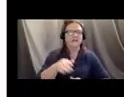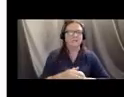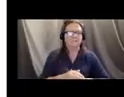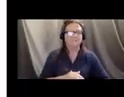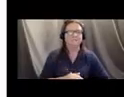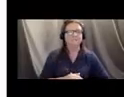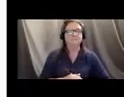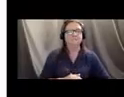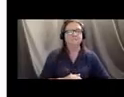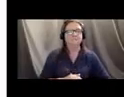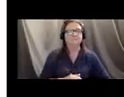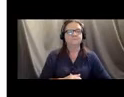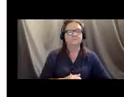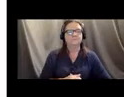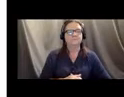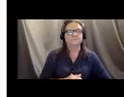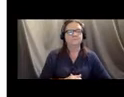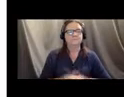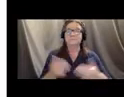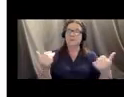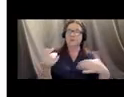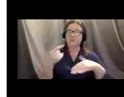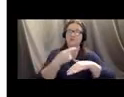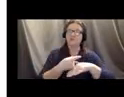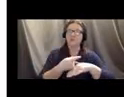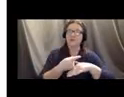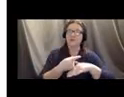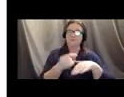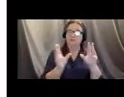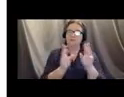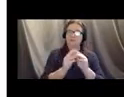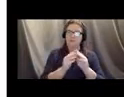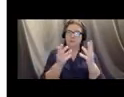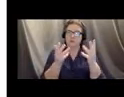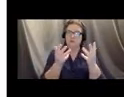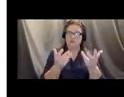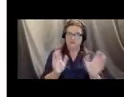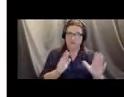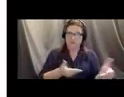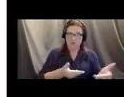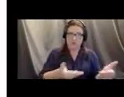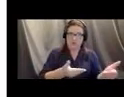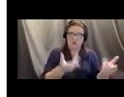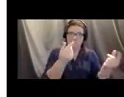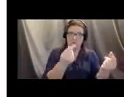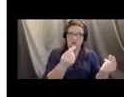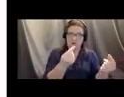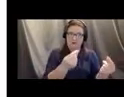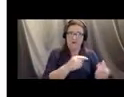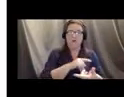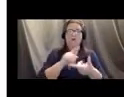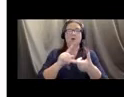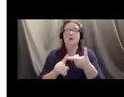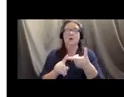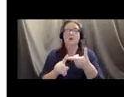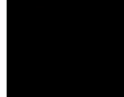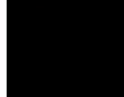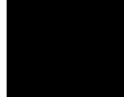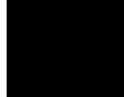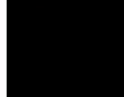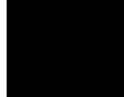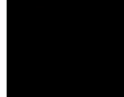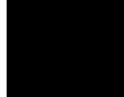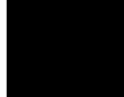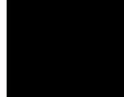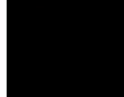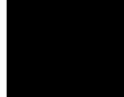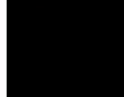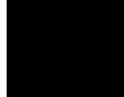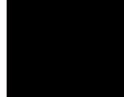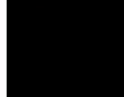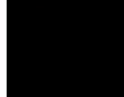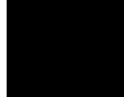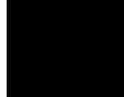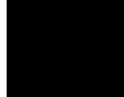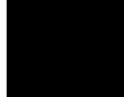So today's session after our welcome we're going to talk a little about why we're here.